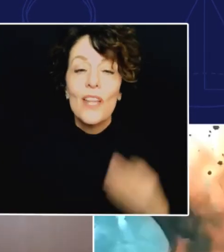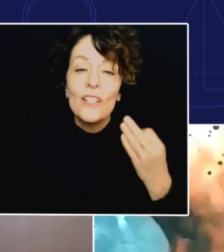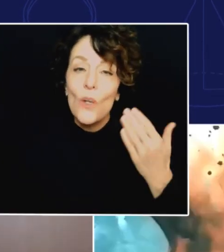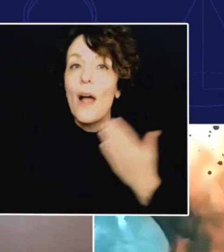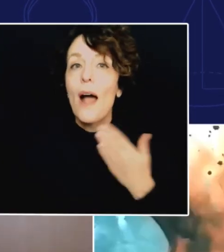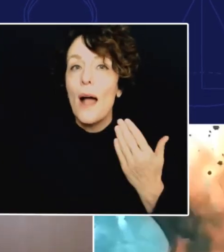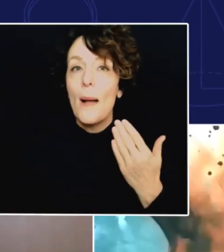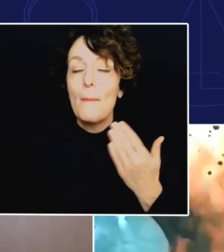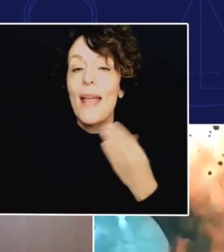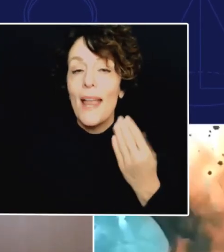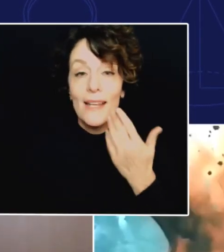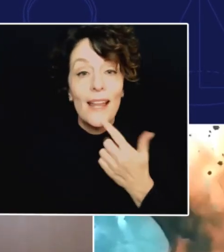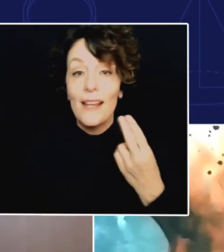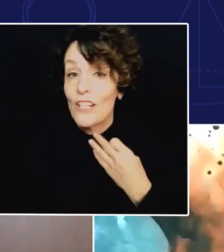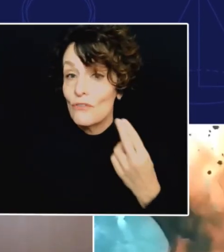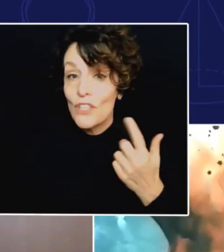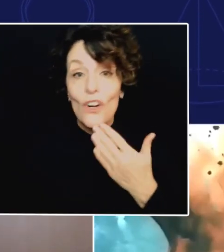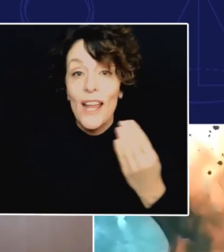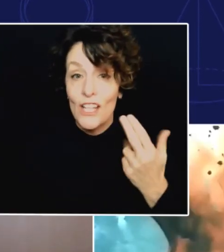[DR. HORTON:] So, I'm an electrical engineer by trade,